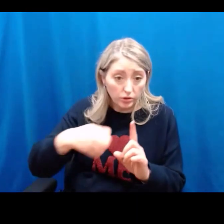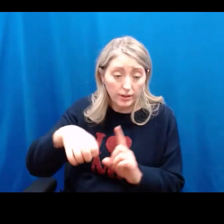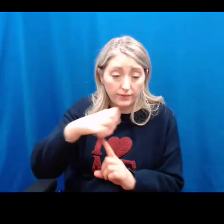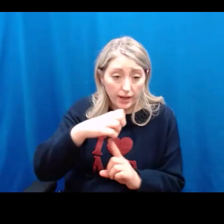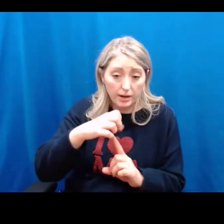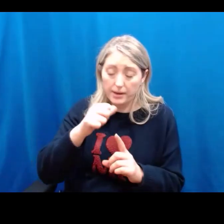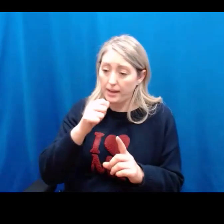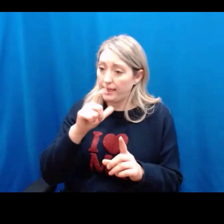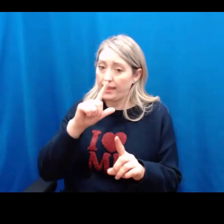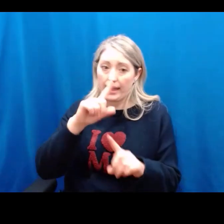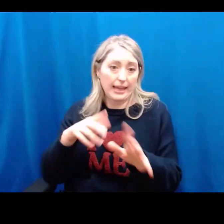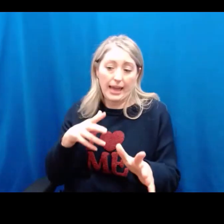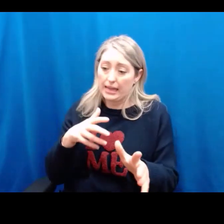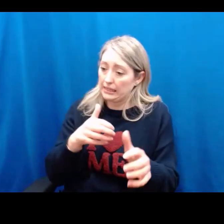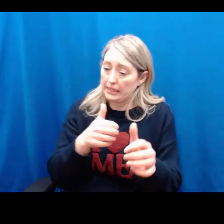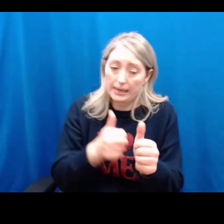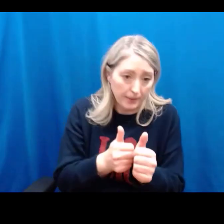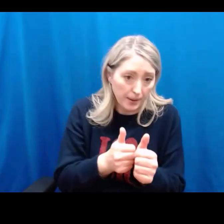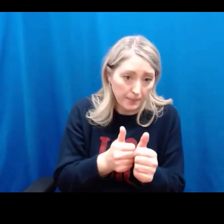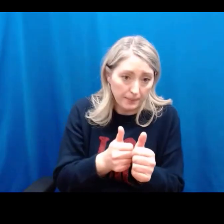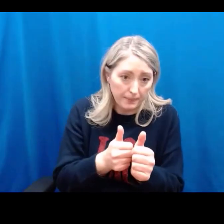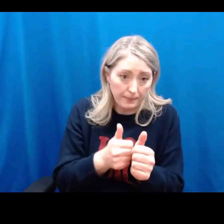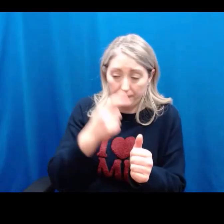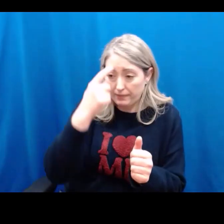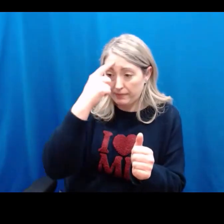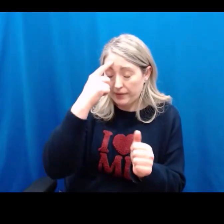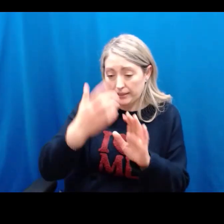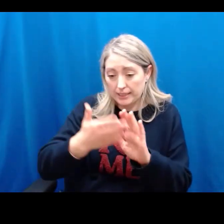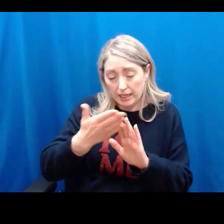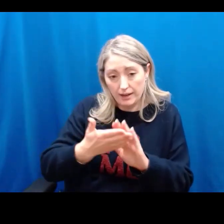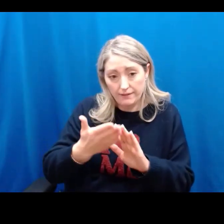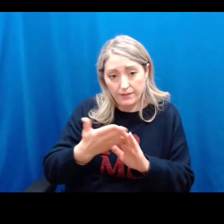expecting them to be, become more independent in and they're